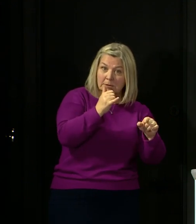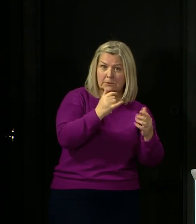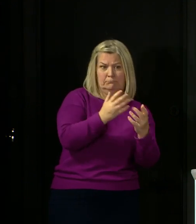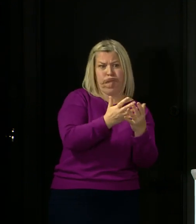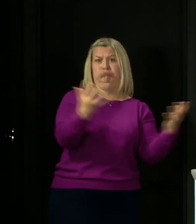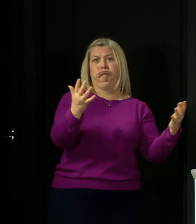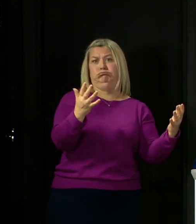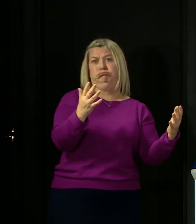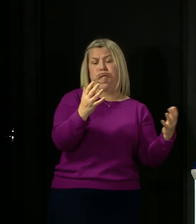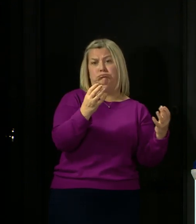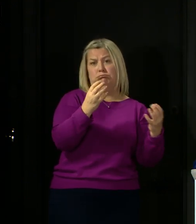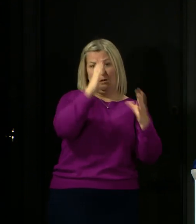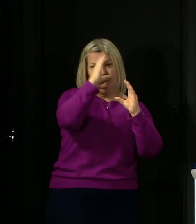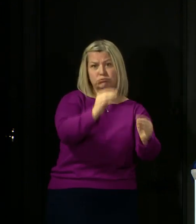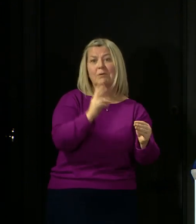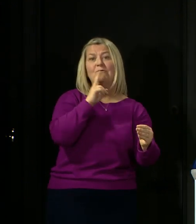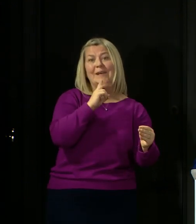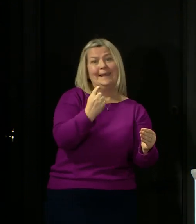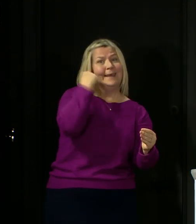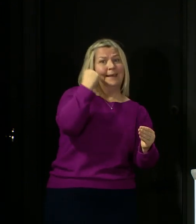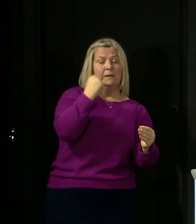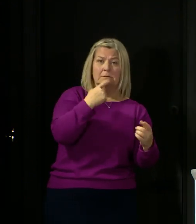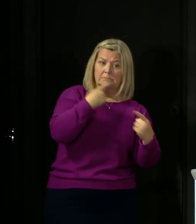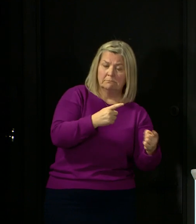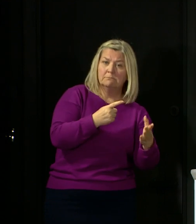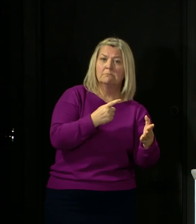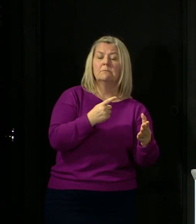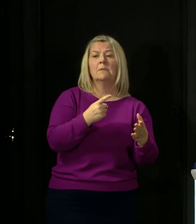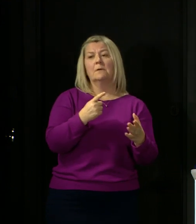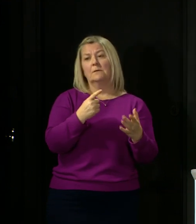on Friday. We are also increasing the numbers of people that are being tested. We have expanded